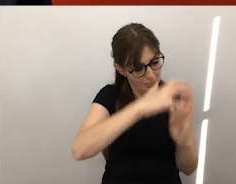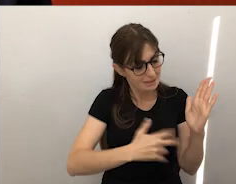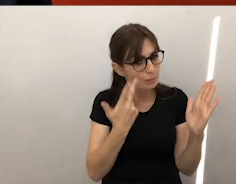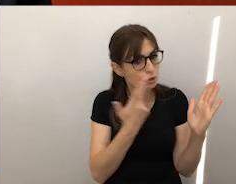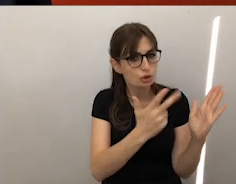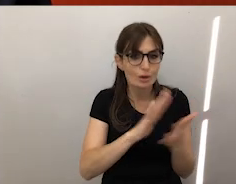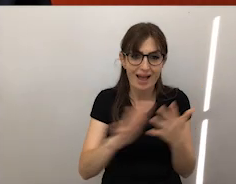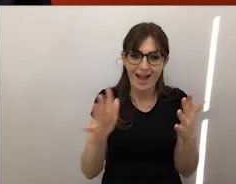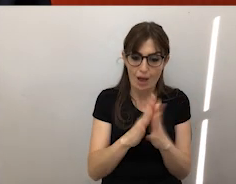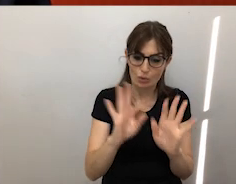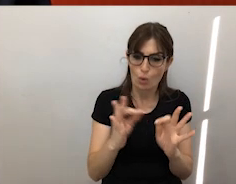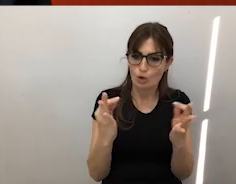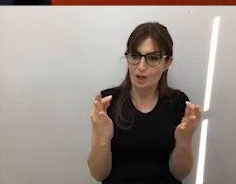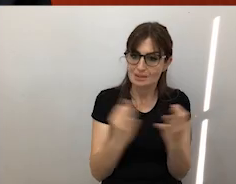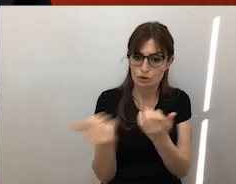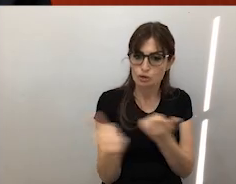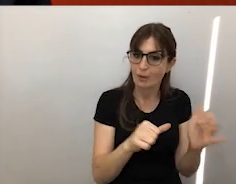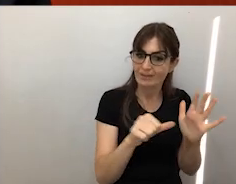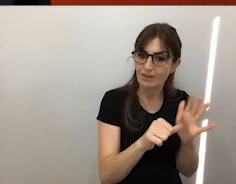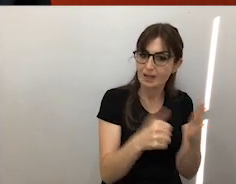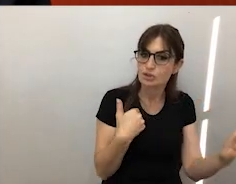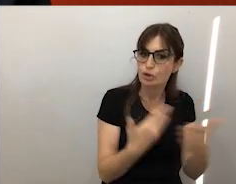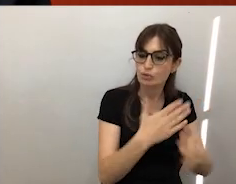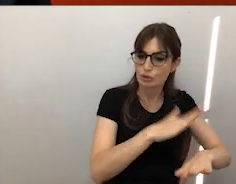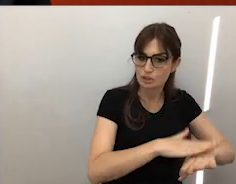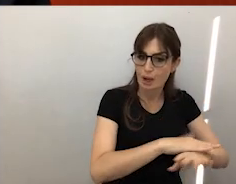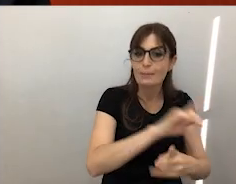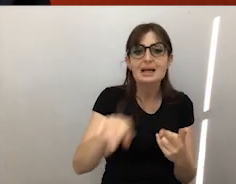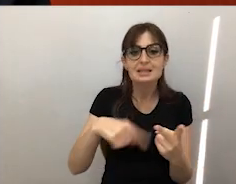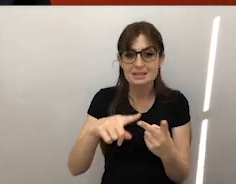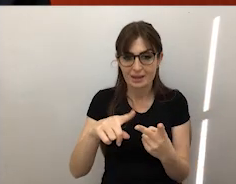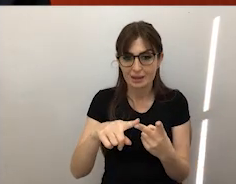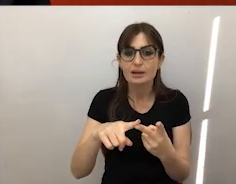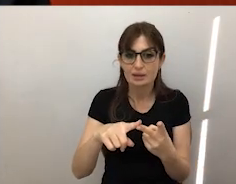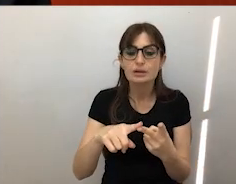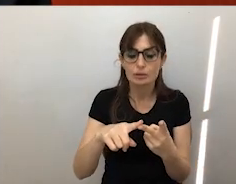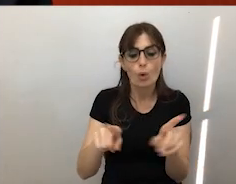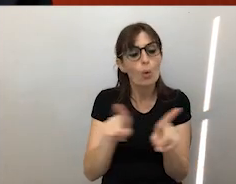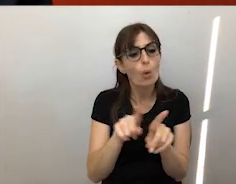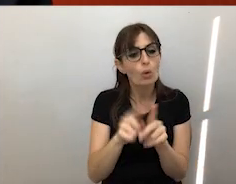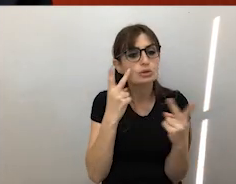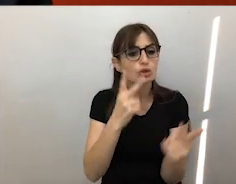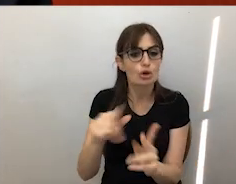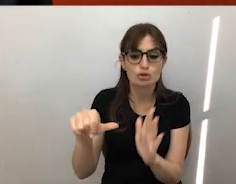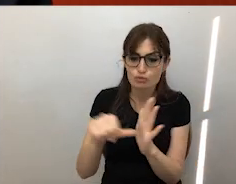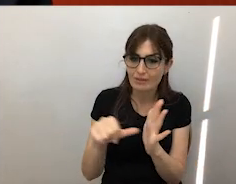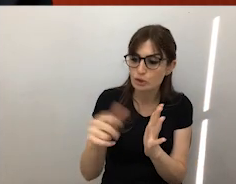how the organisation has performed financially during the period. Second, the income statement shows revenue